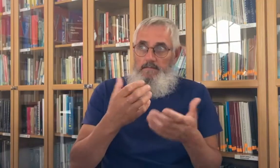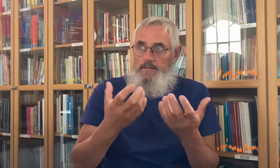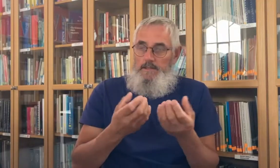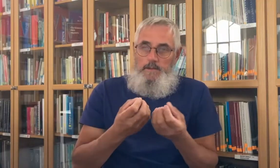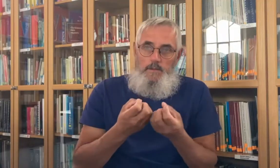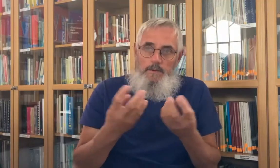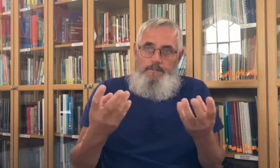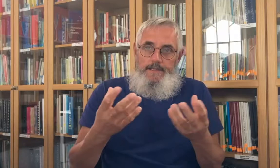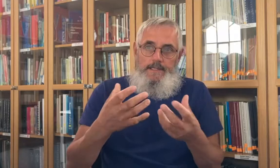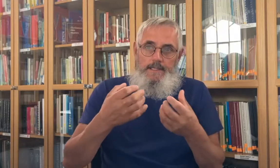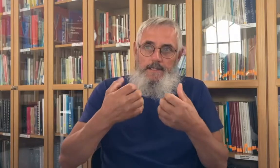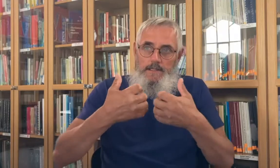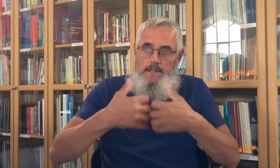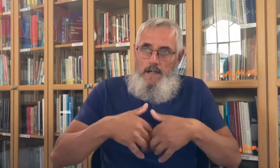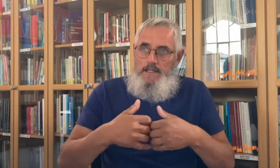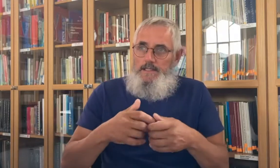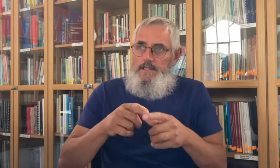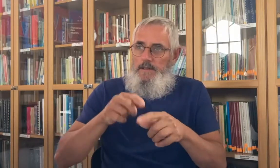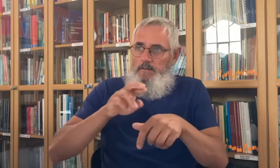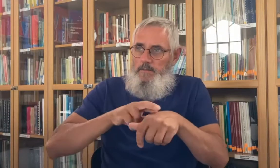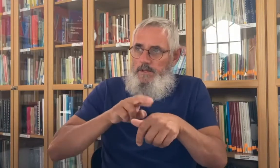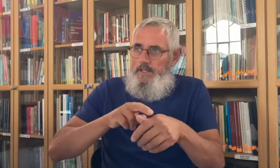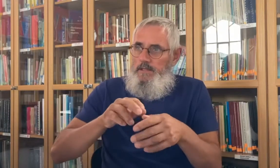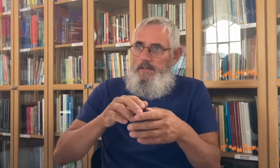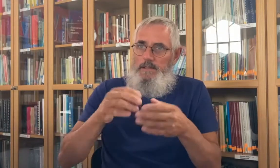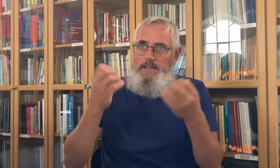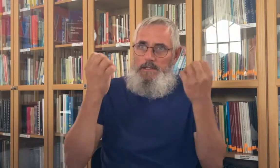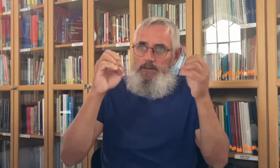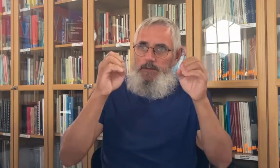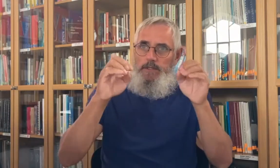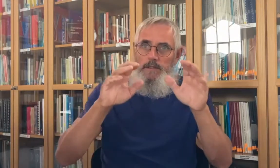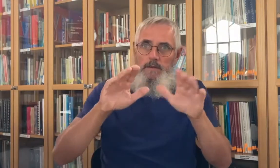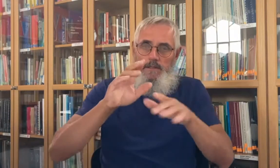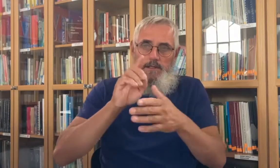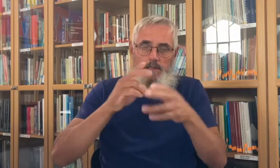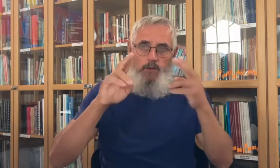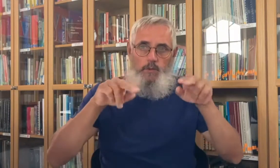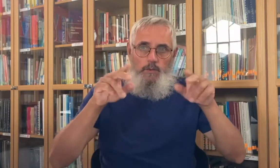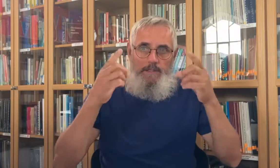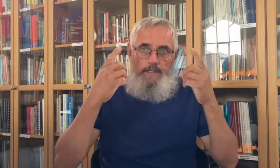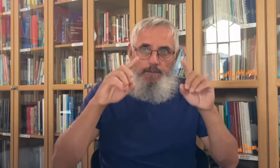exhibition spaces, better quality displays, to really show off our materials at their best.